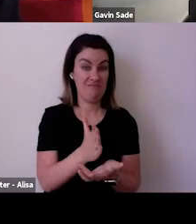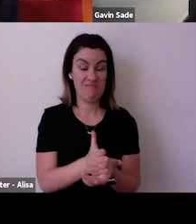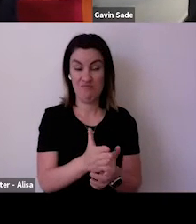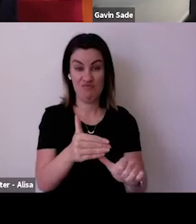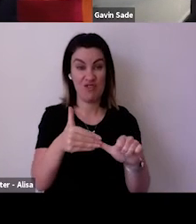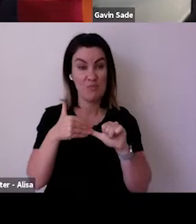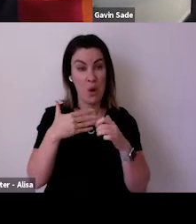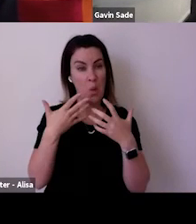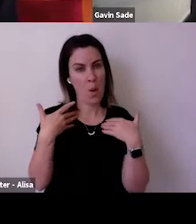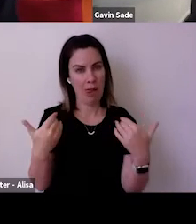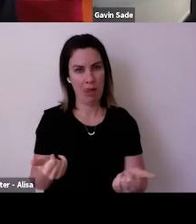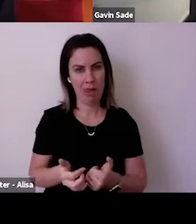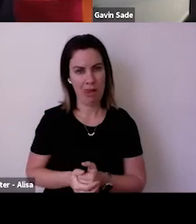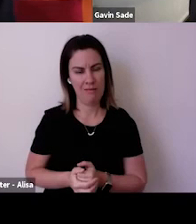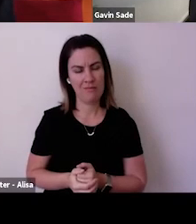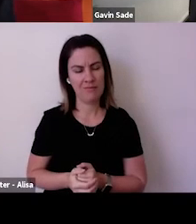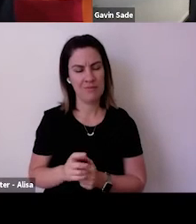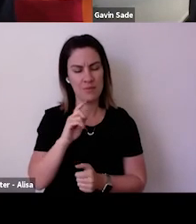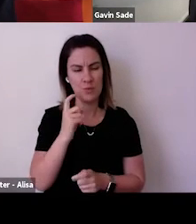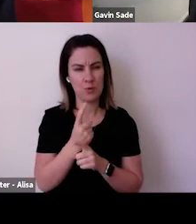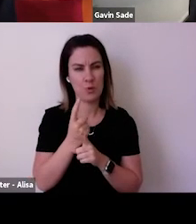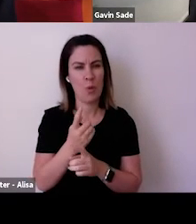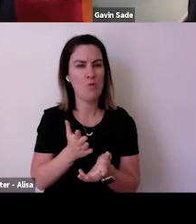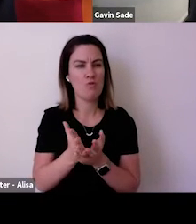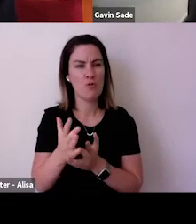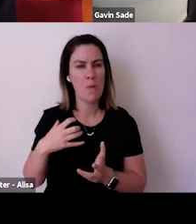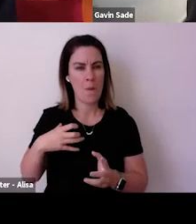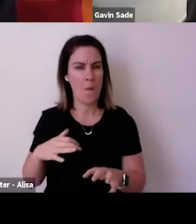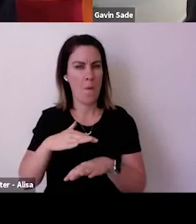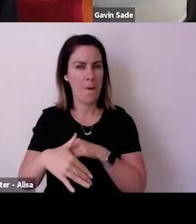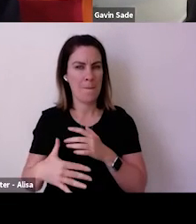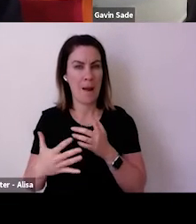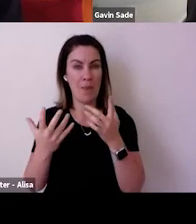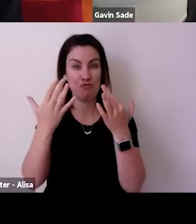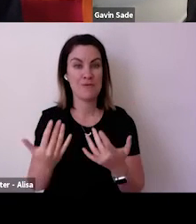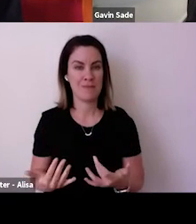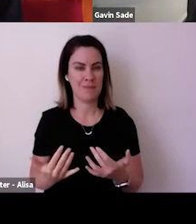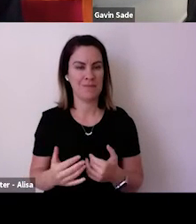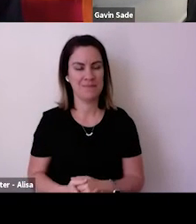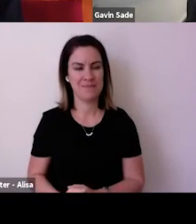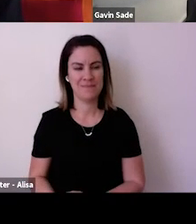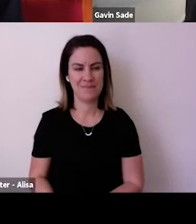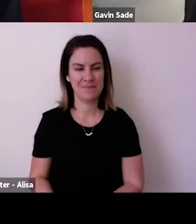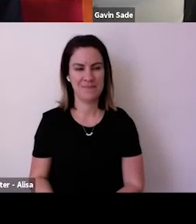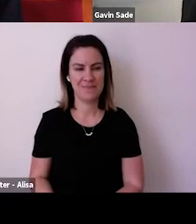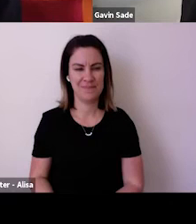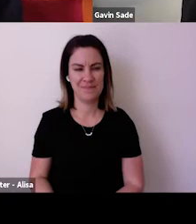I will get onto as they move through the findings of our research, which begins with the next slide.